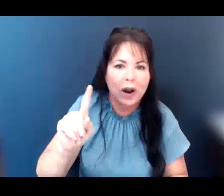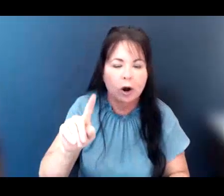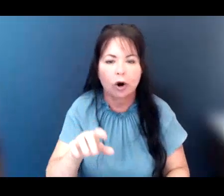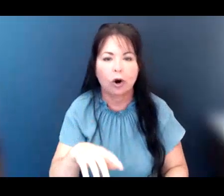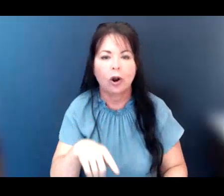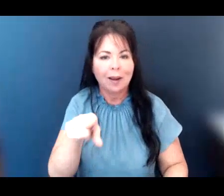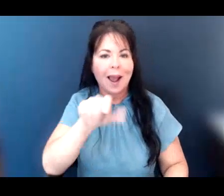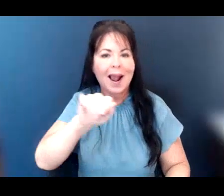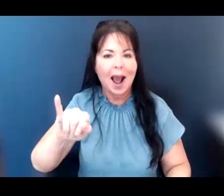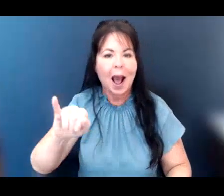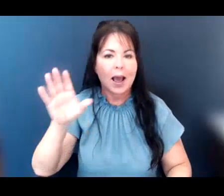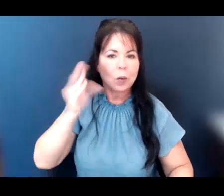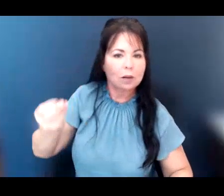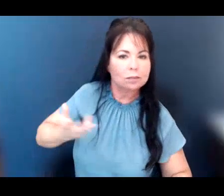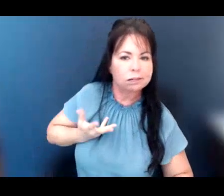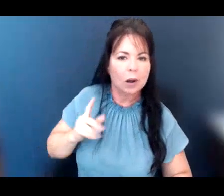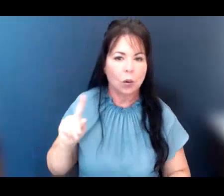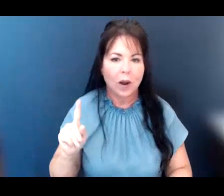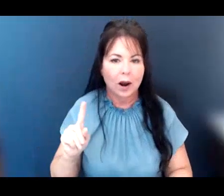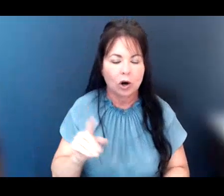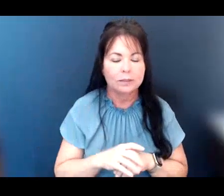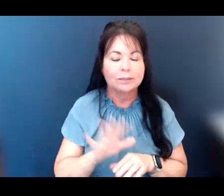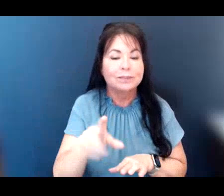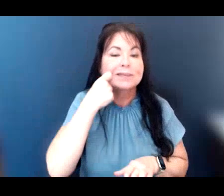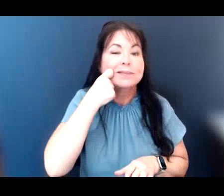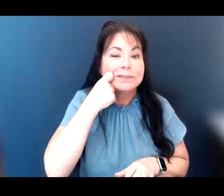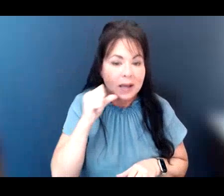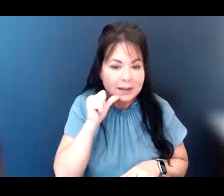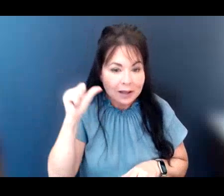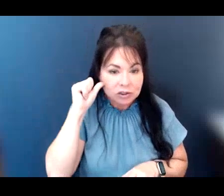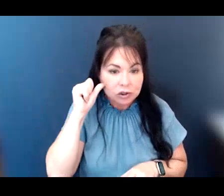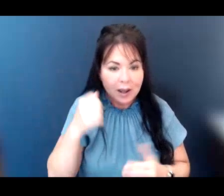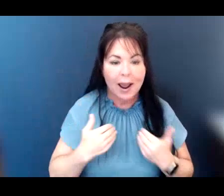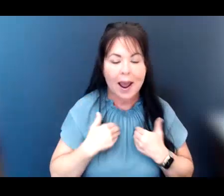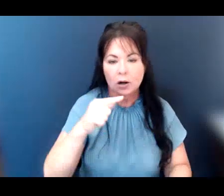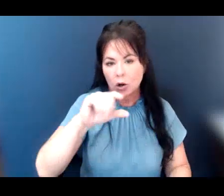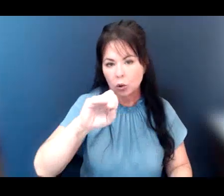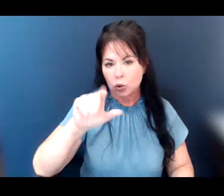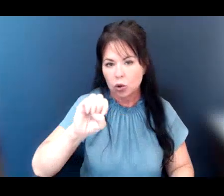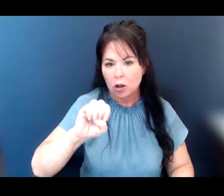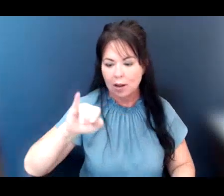I also just saw yesterday-- so yesterday was the Google I/O event, where they do some of their new product launches.